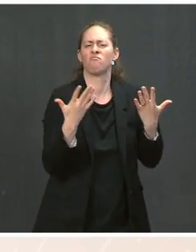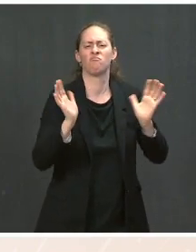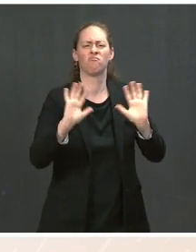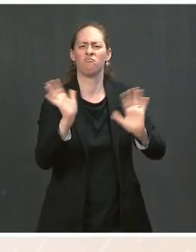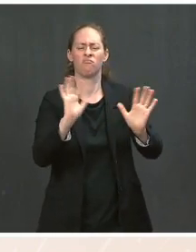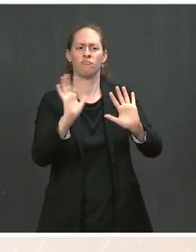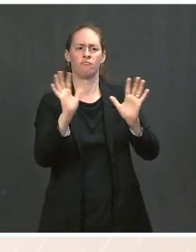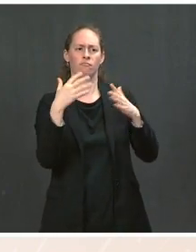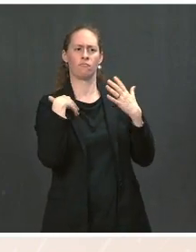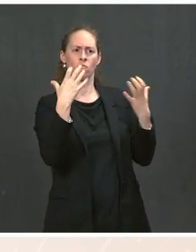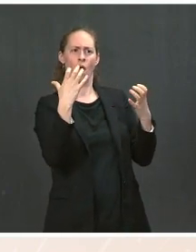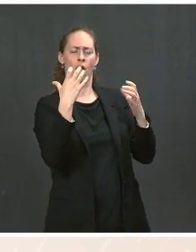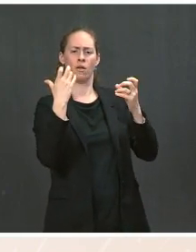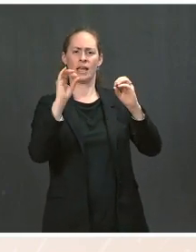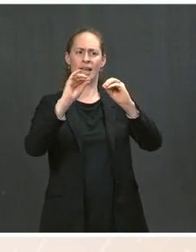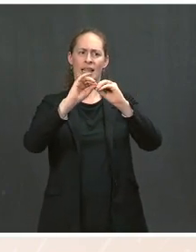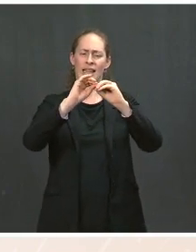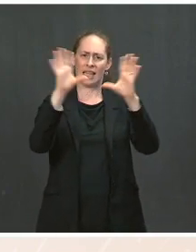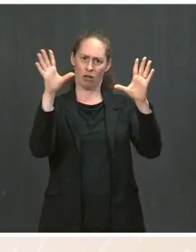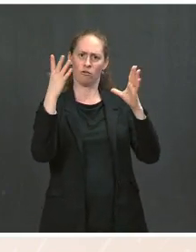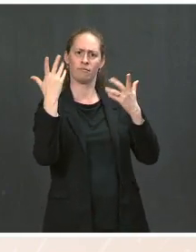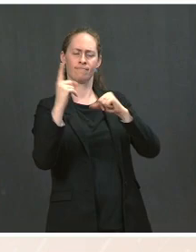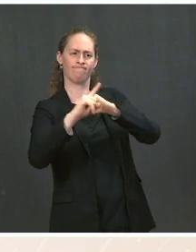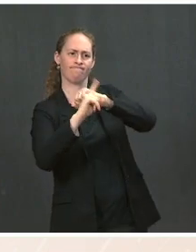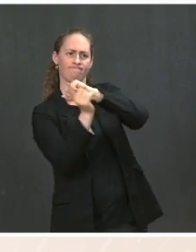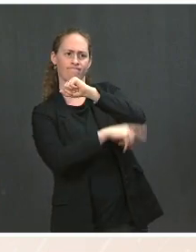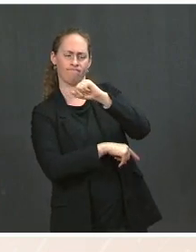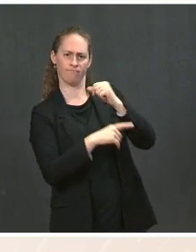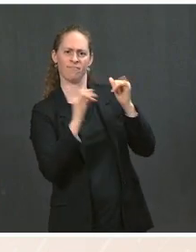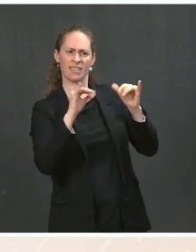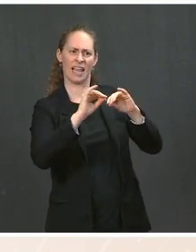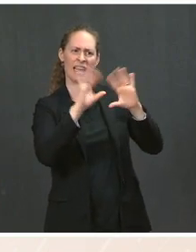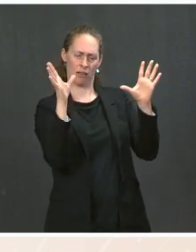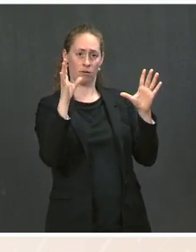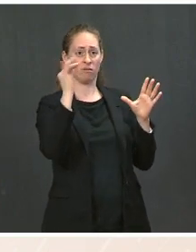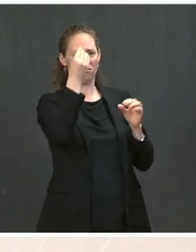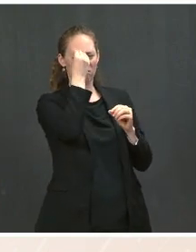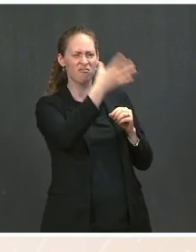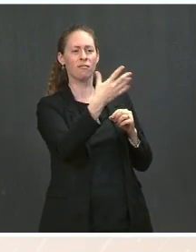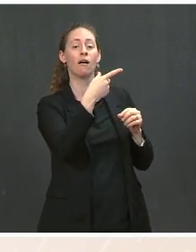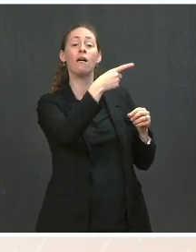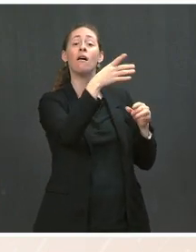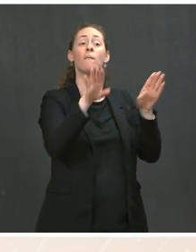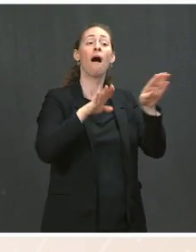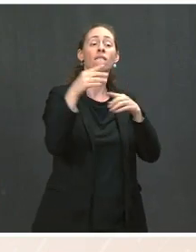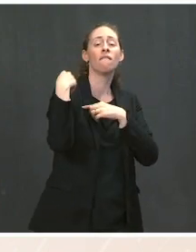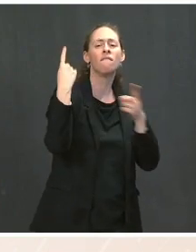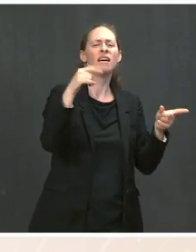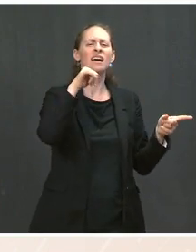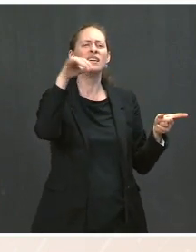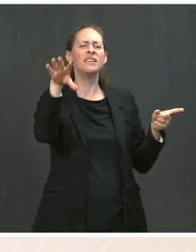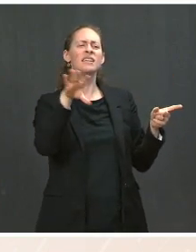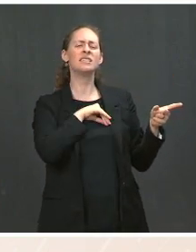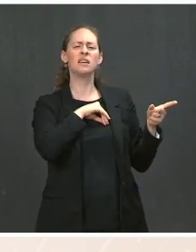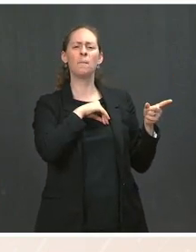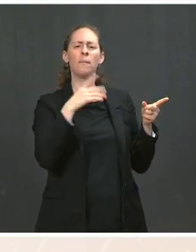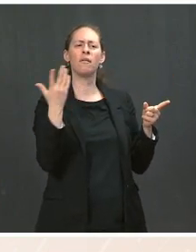for what we feel are unacceptable actions by the Russian government. Some of these are done in coordination